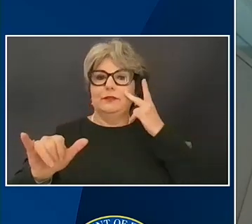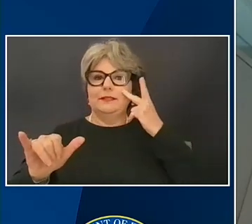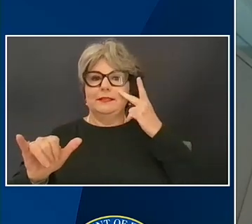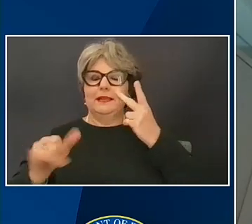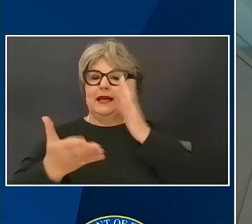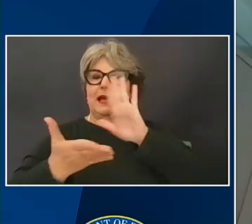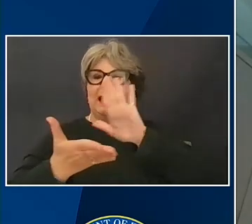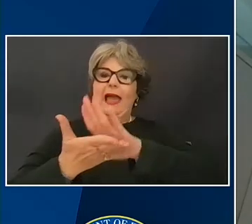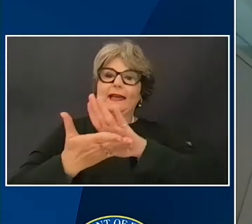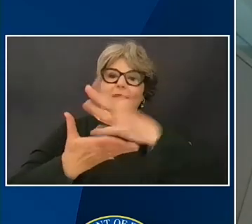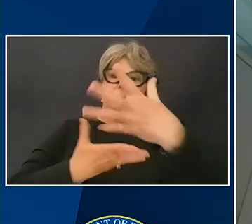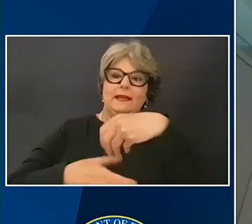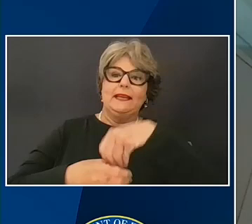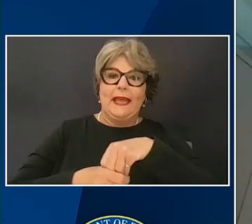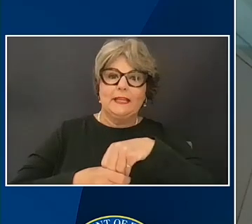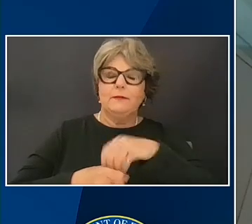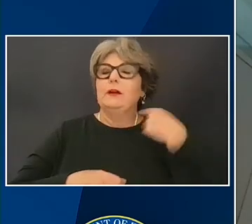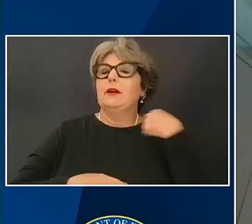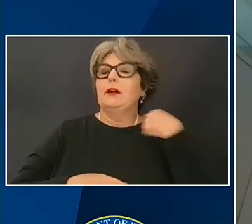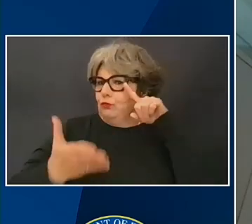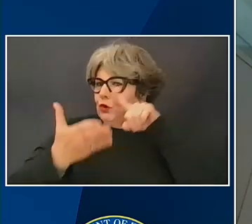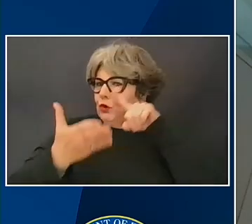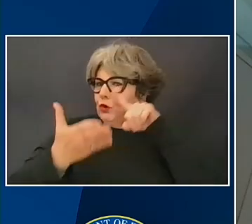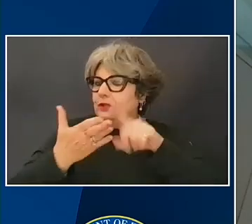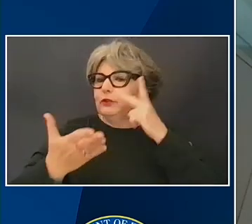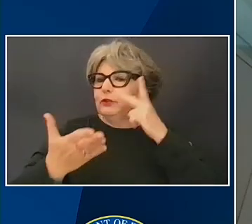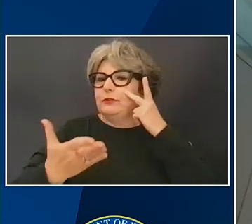So we are looking behind that as policy in FSA.